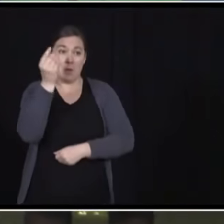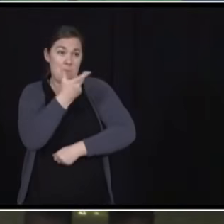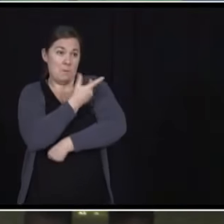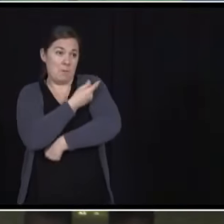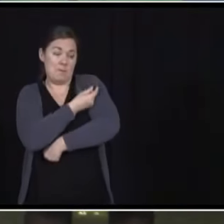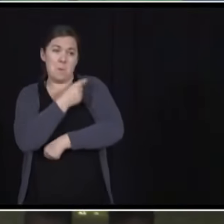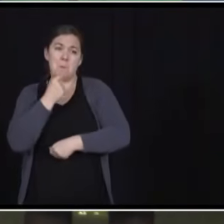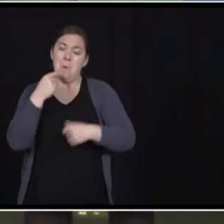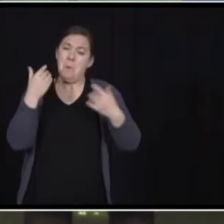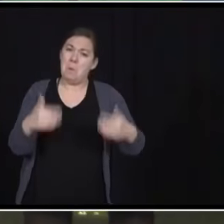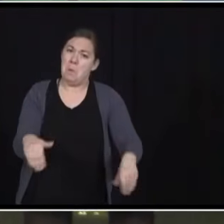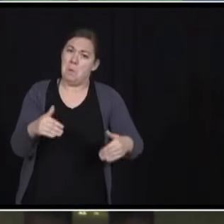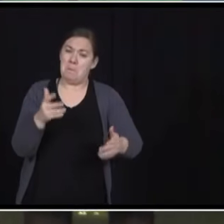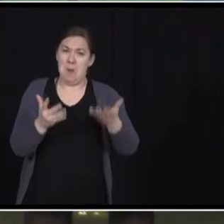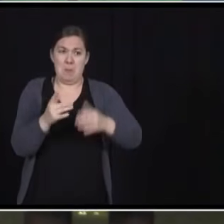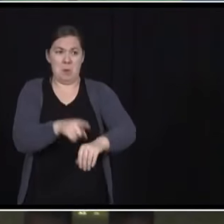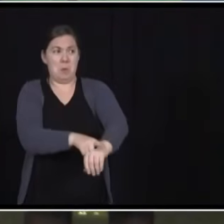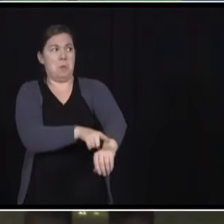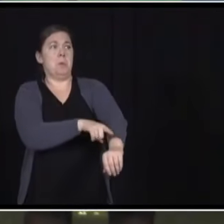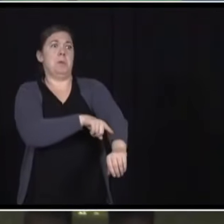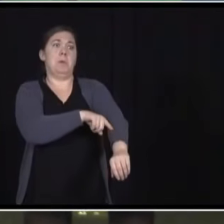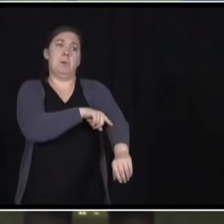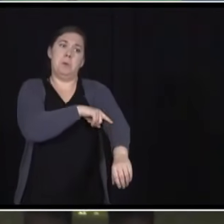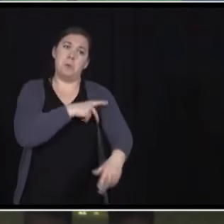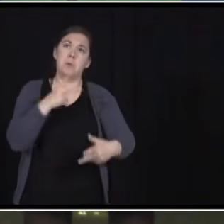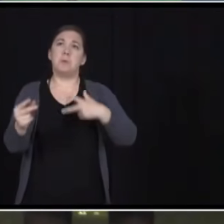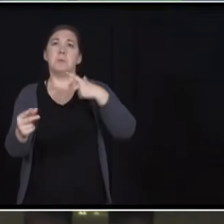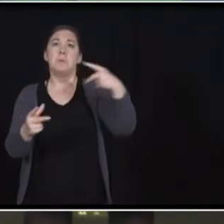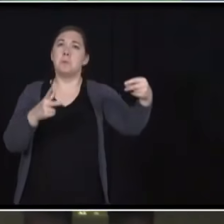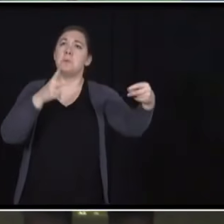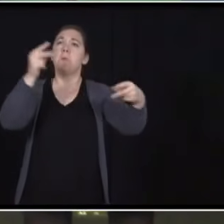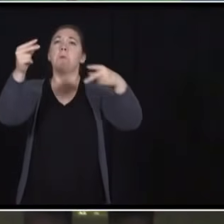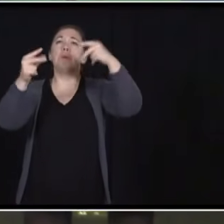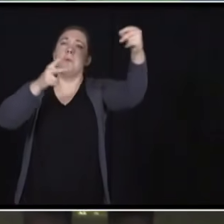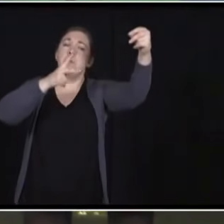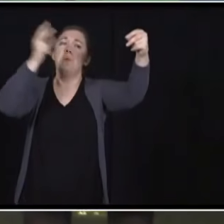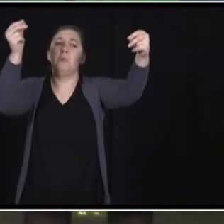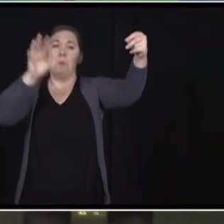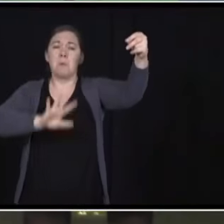is going to take a long time to happen. Realistically what are we looking at?